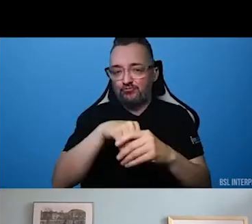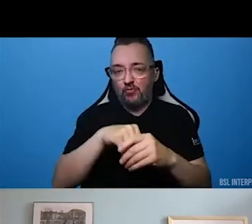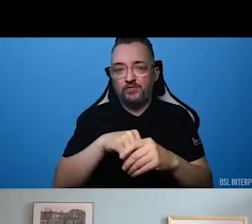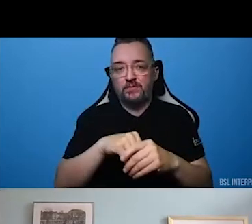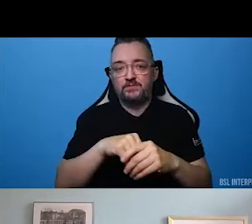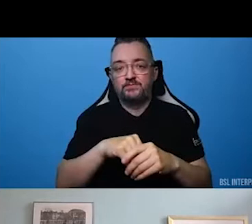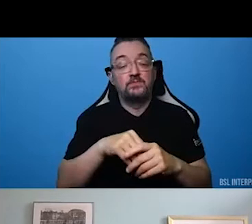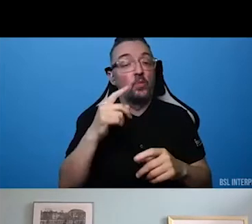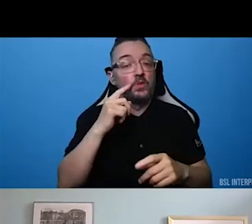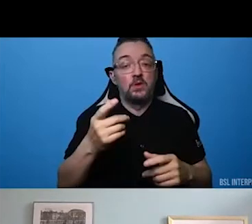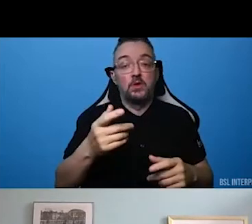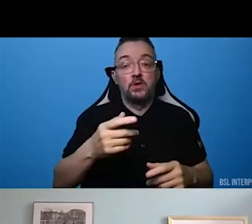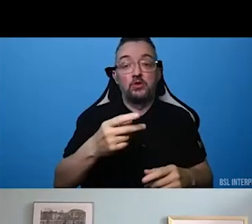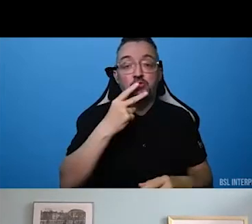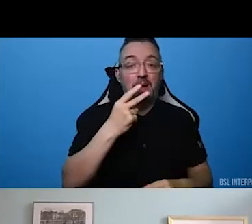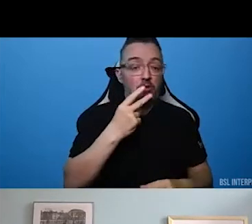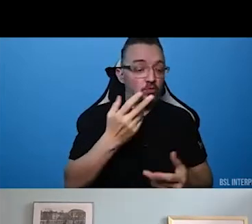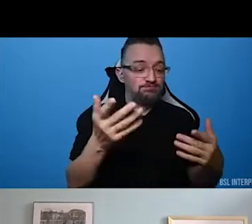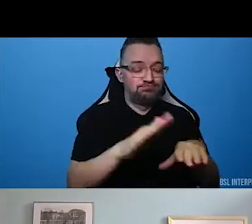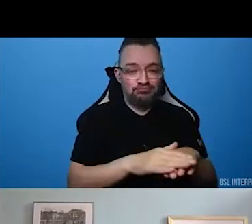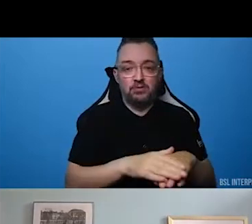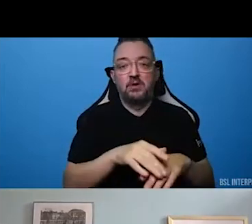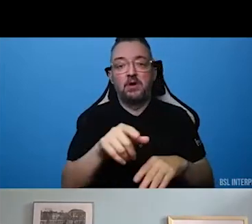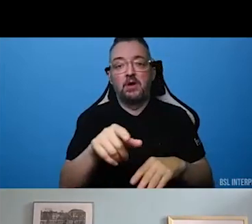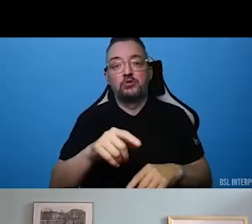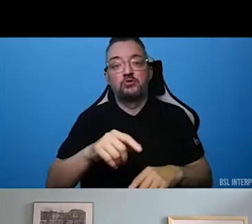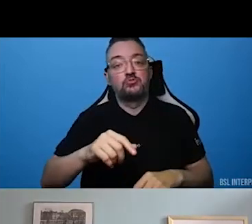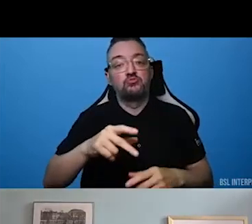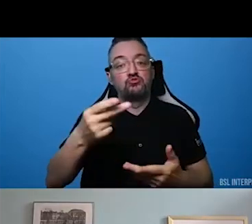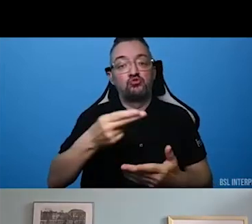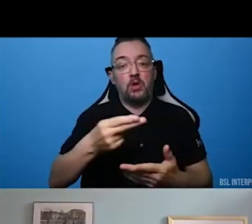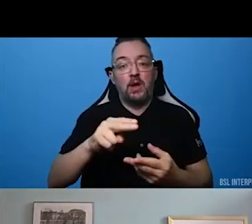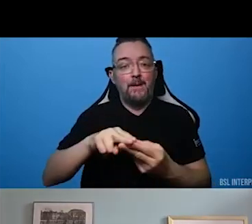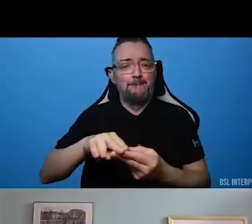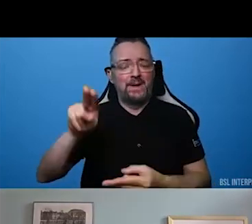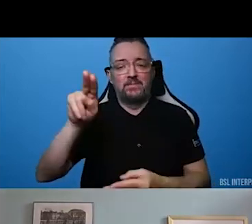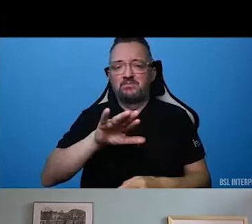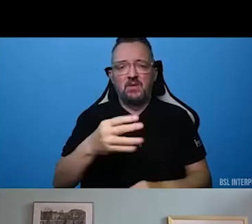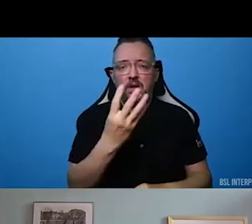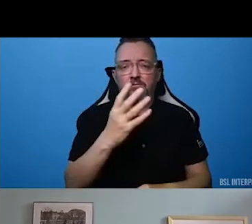So after the collapse of tobacco after the American Revolution, sugar imports increased by about 400 percent.